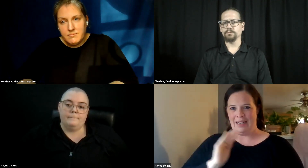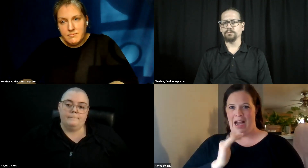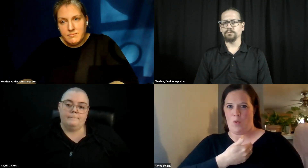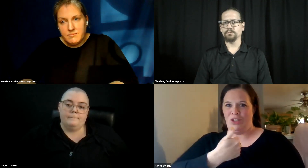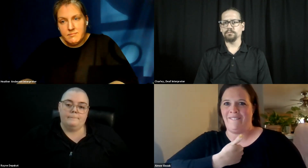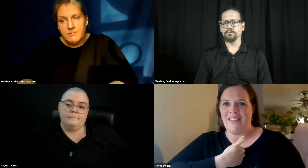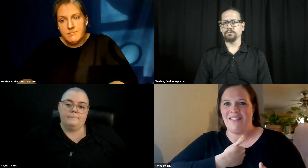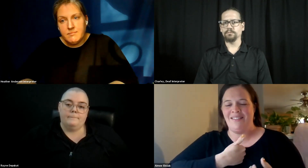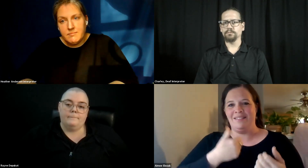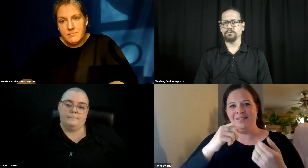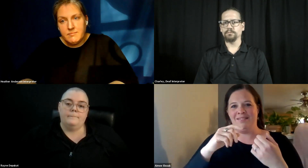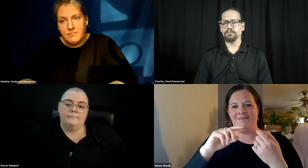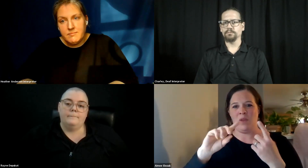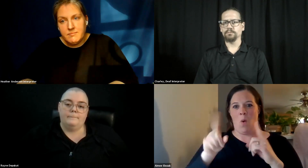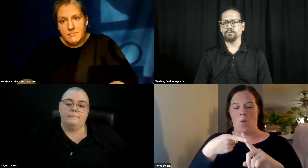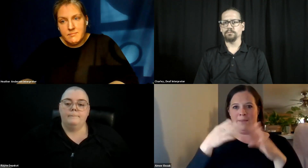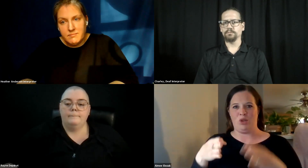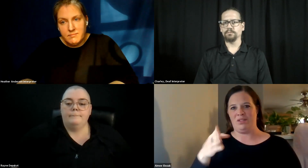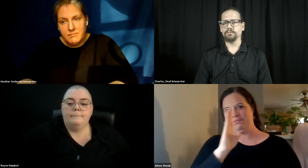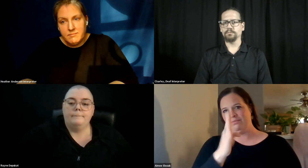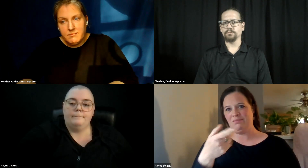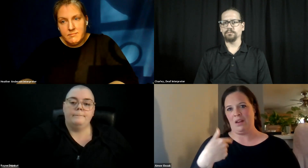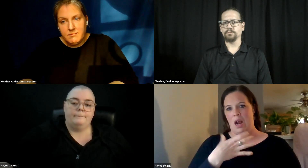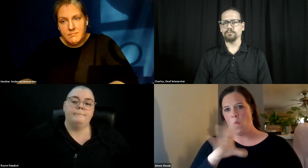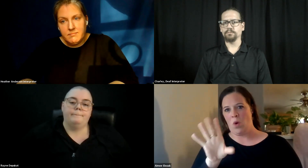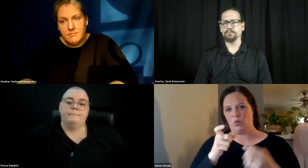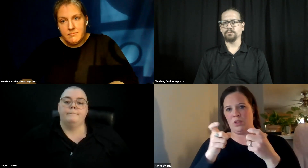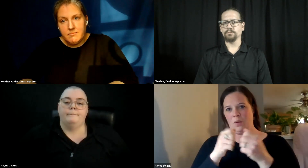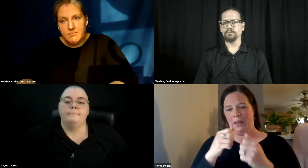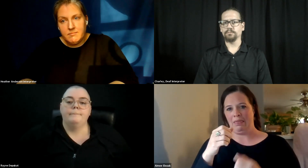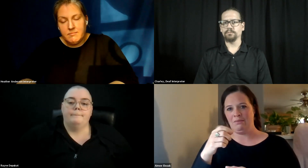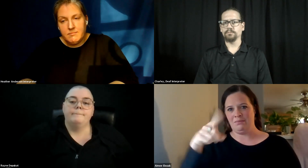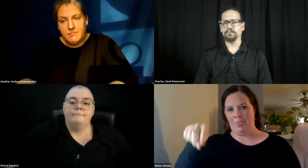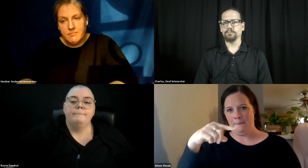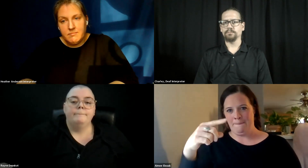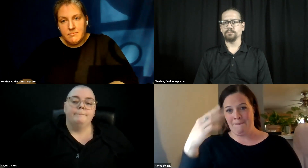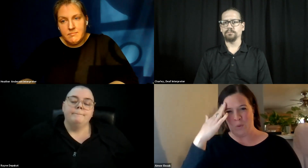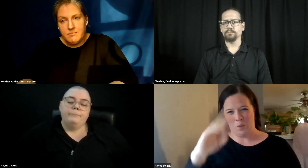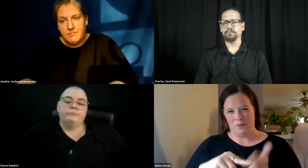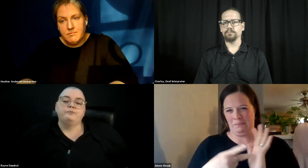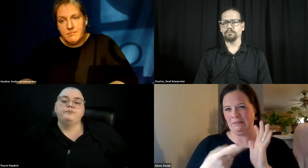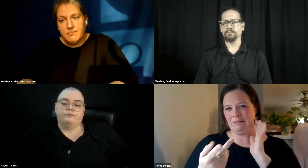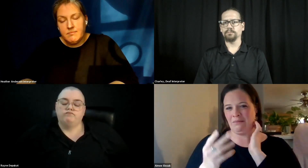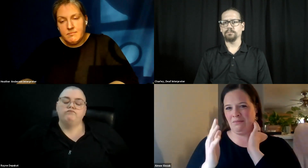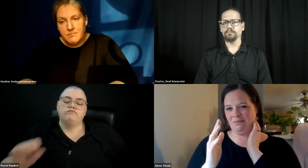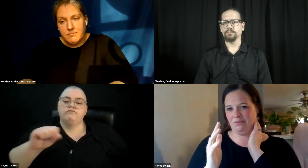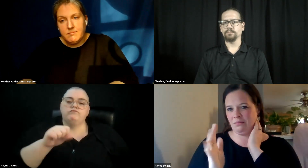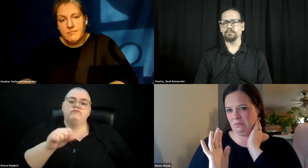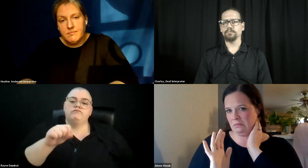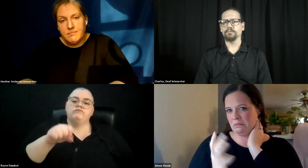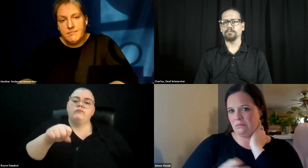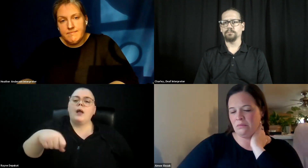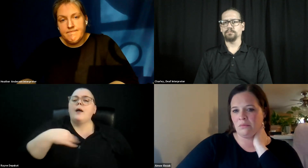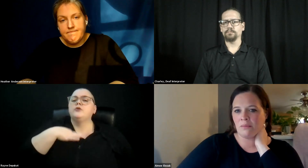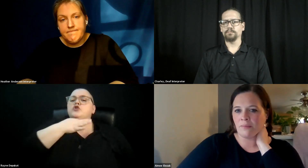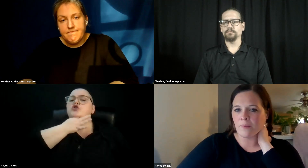do we explain ourselves. When you know the person specifically says they don't want to deal with them.